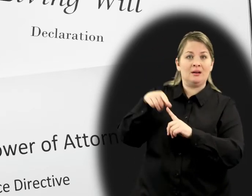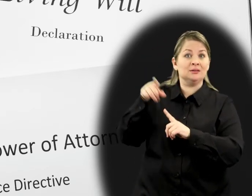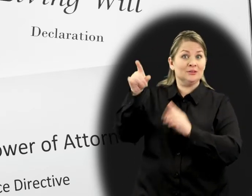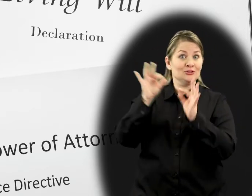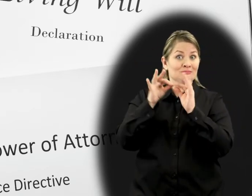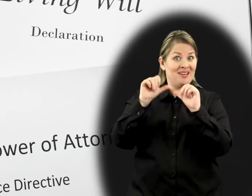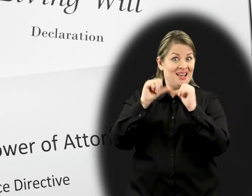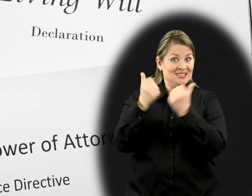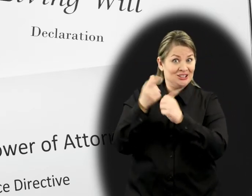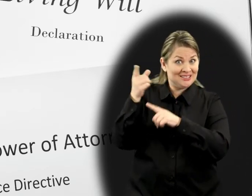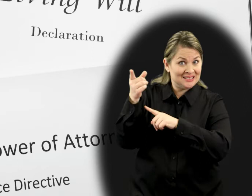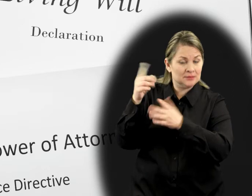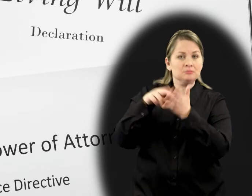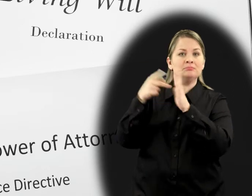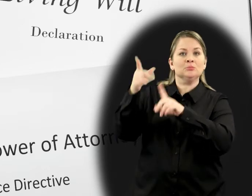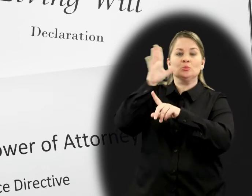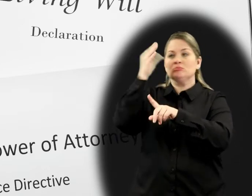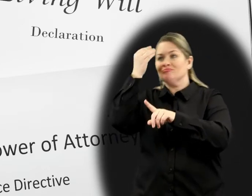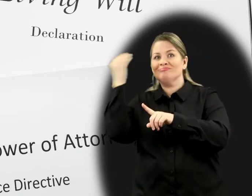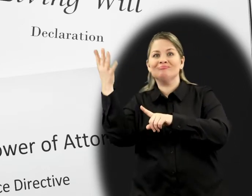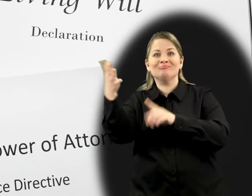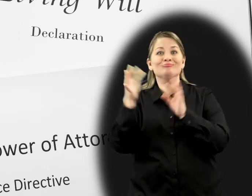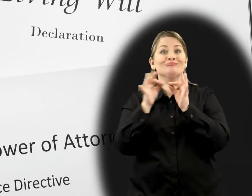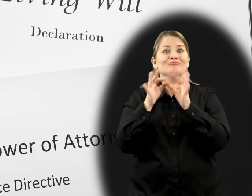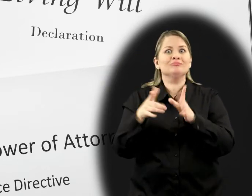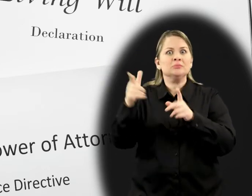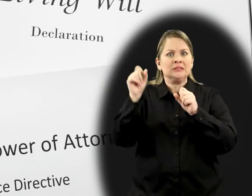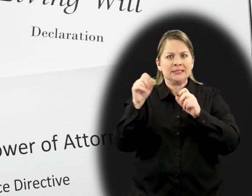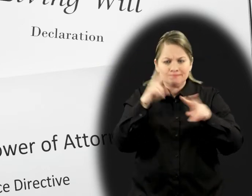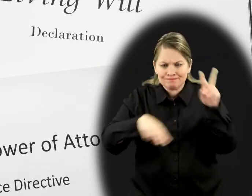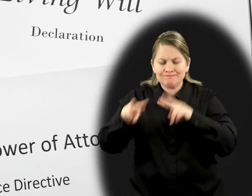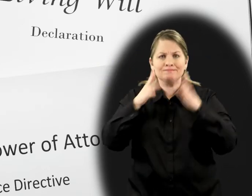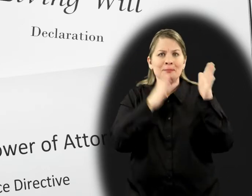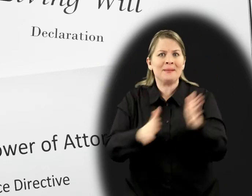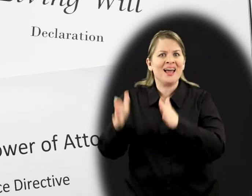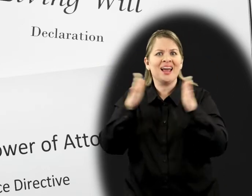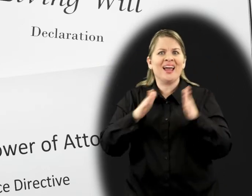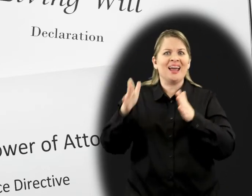and other helpful information. The referral agency will forward it to the interpreter